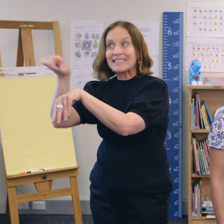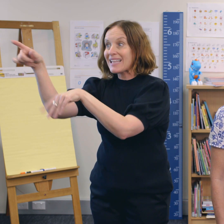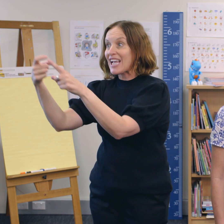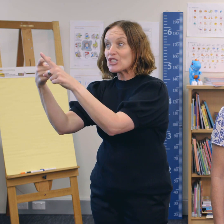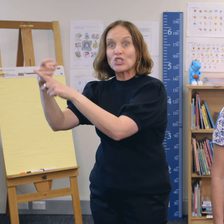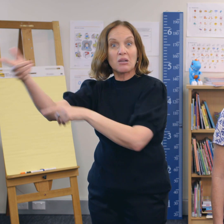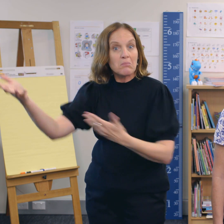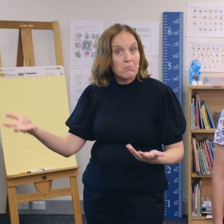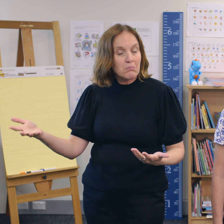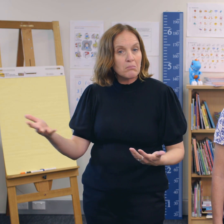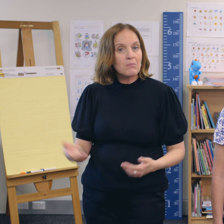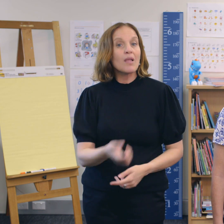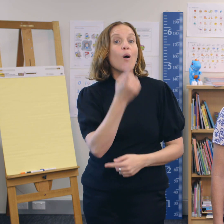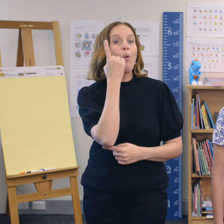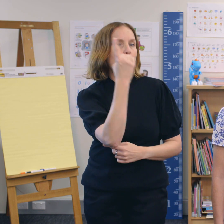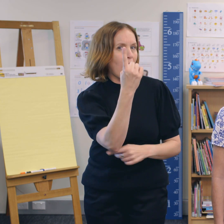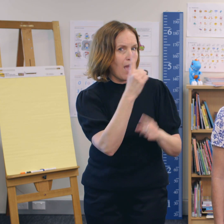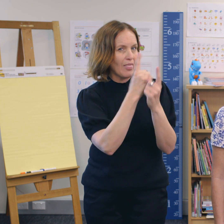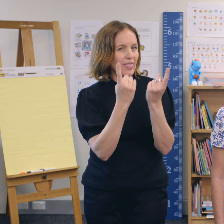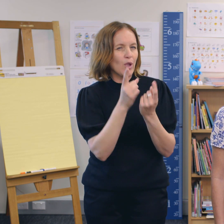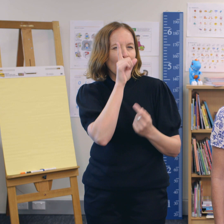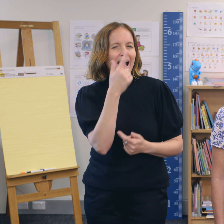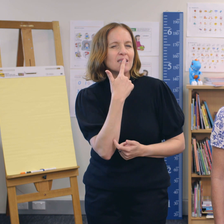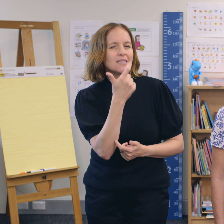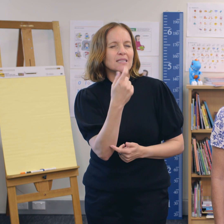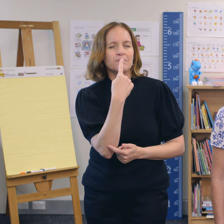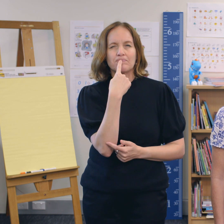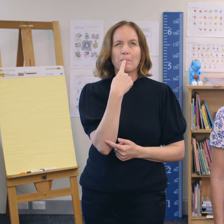Now what is one thing that you can taste?